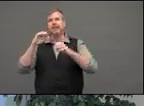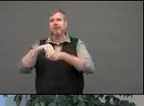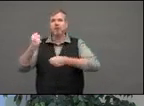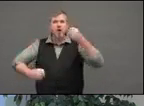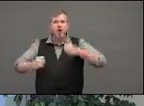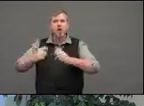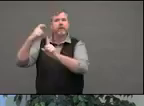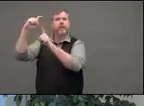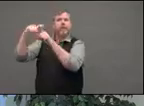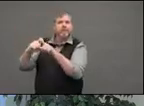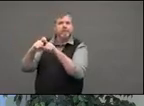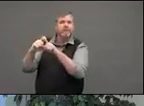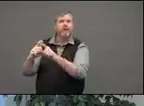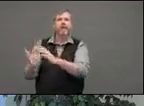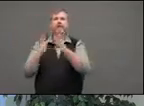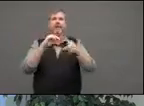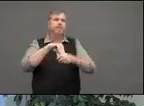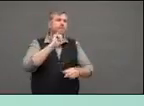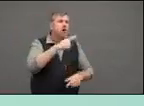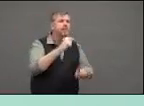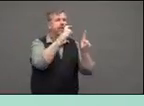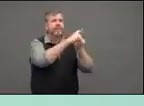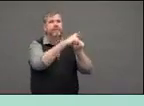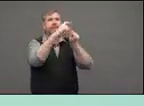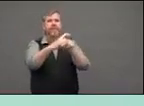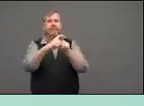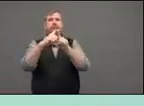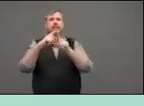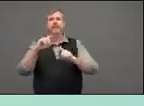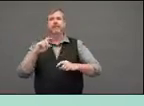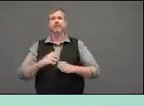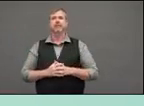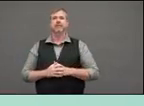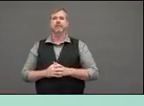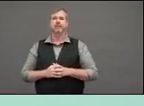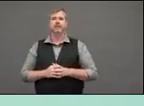it gets soiled or you lose it you know anything can happen with the face